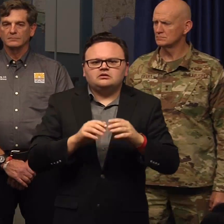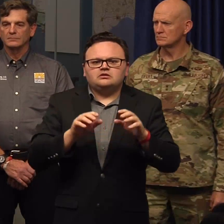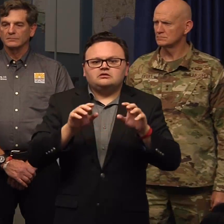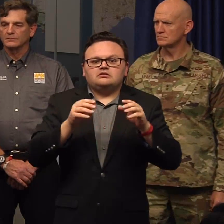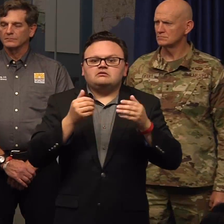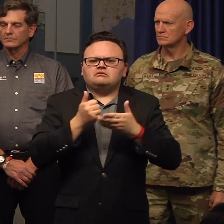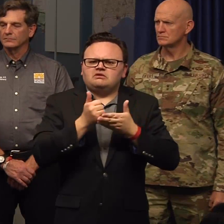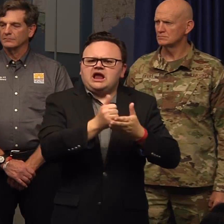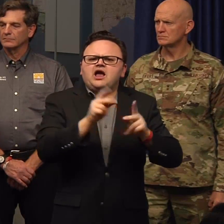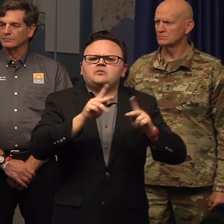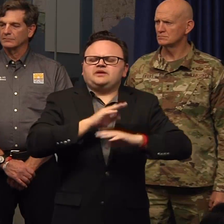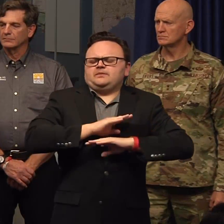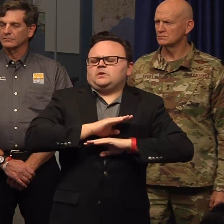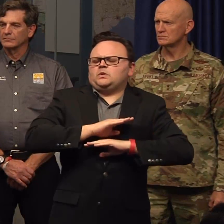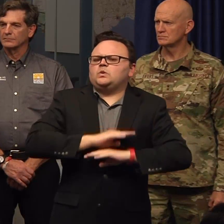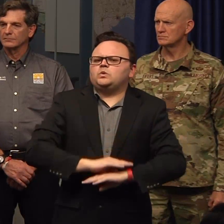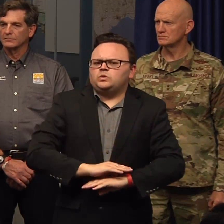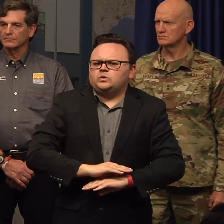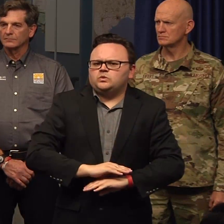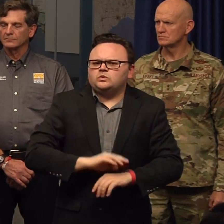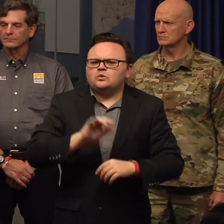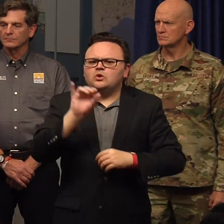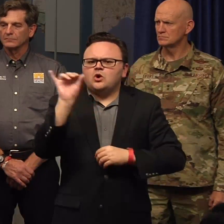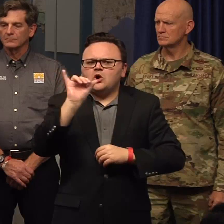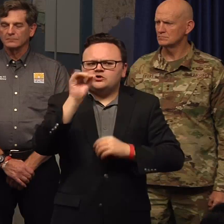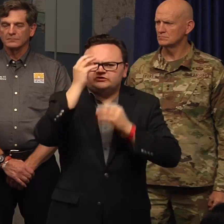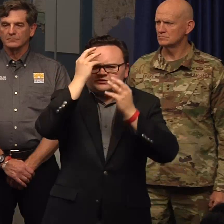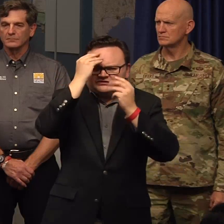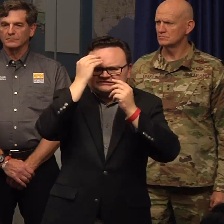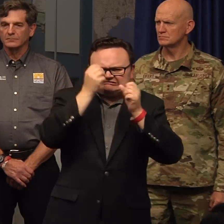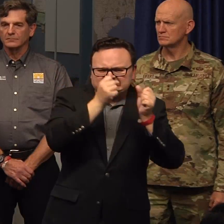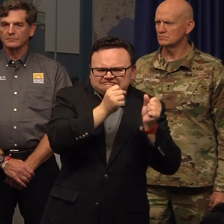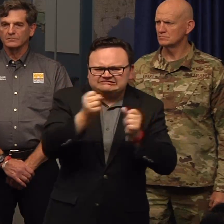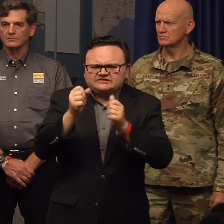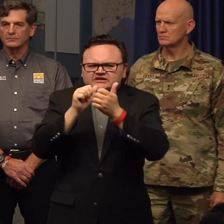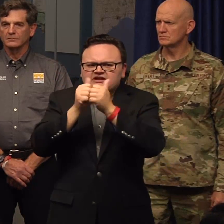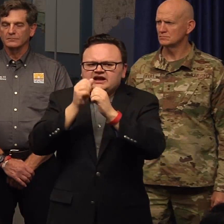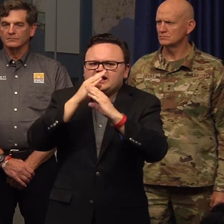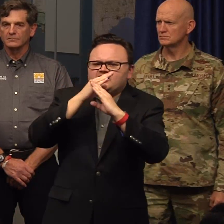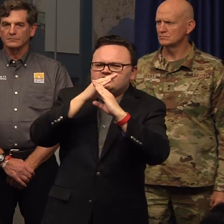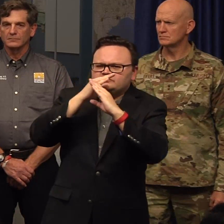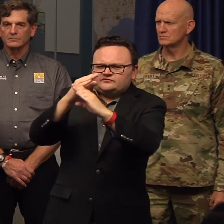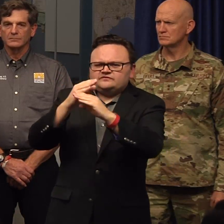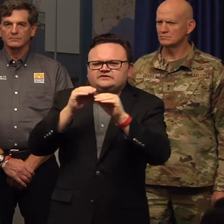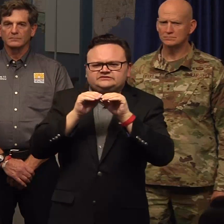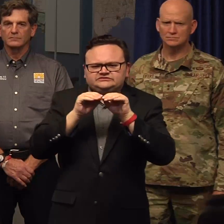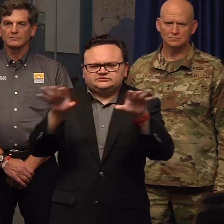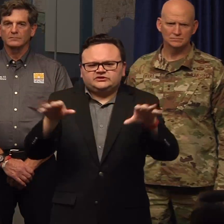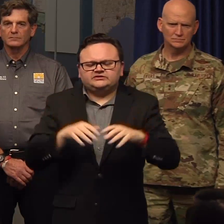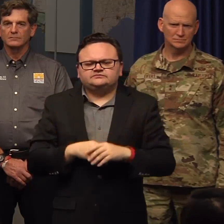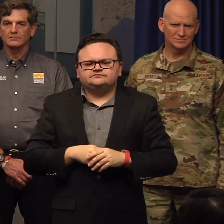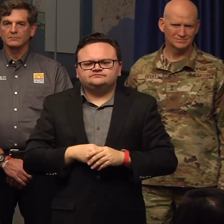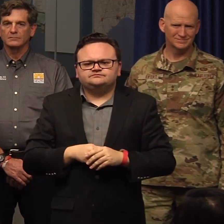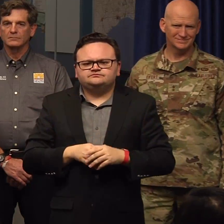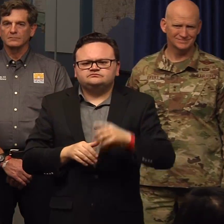THOSE COUNTIES ARE DIFFERENT FROM THE REST BUT THOSE TWO THINGS CHANGE SO THAT'S ONE OF THE REASONS WHY I THINK IF WE COULD EXPAND THE TESTING , I THINK WE WOULD BE ABLE TO 1, ANSWER A LOT OF QUESTIONS BUT